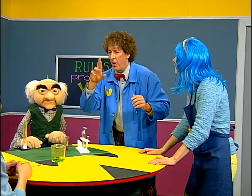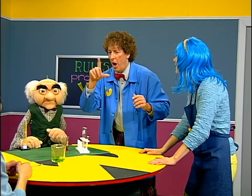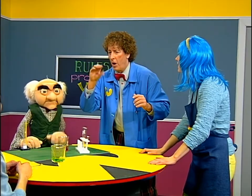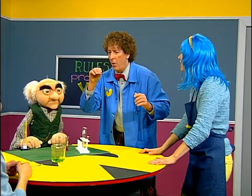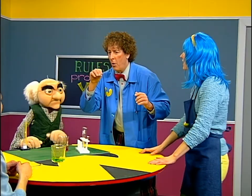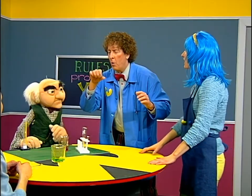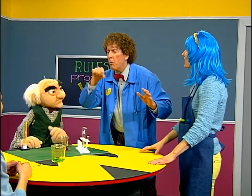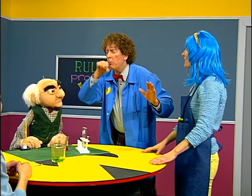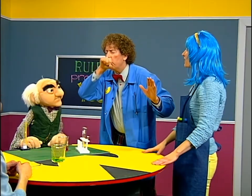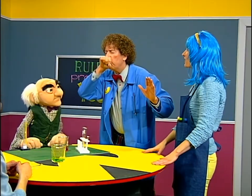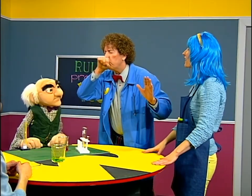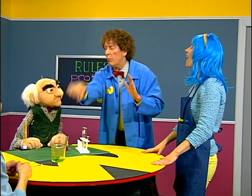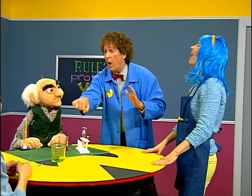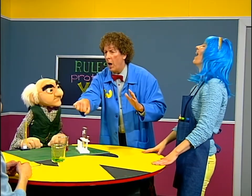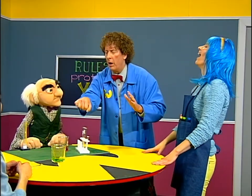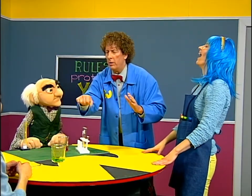I'M SO EXCITED! OH, MY.